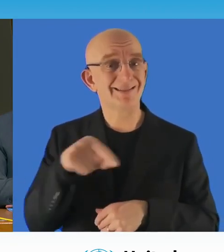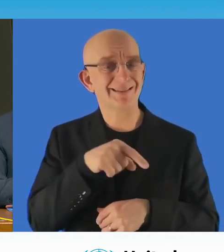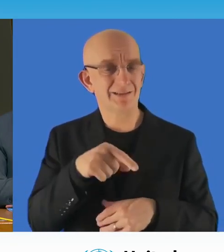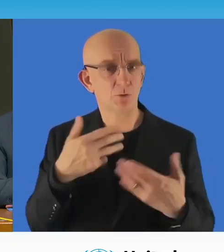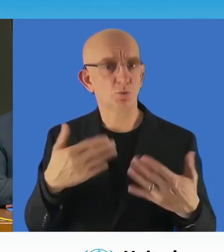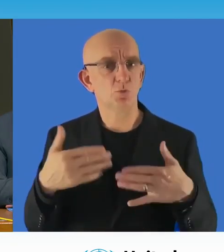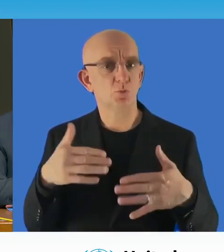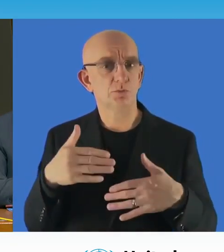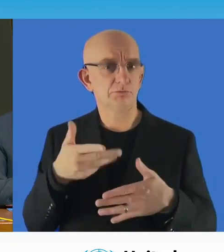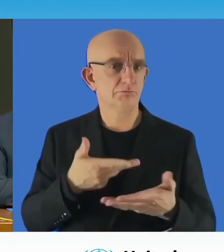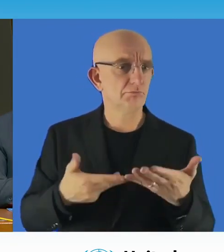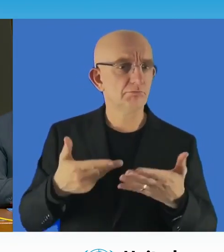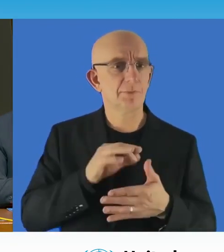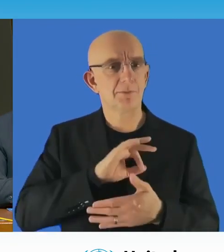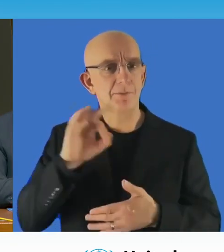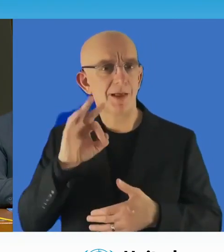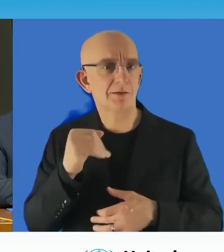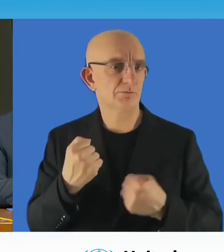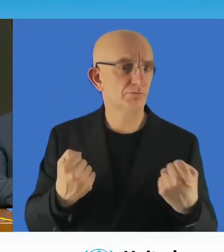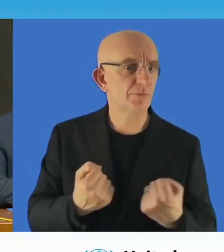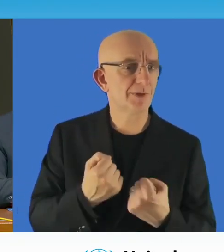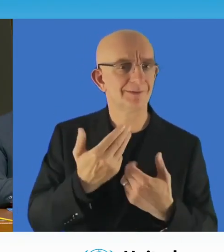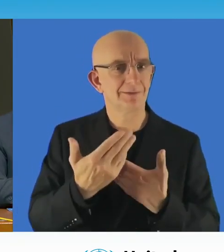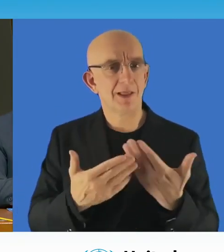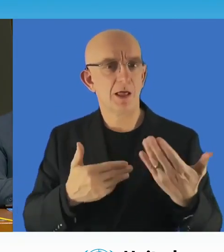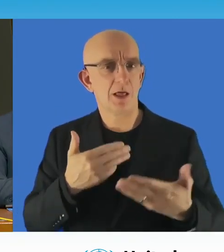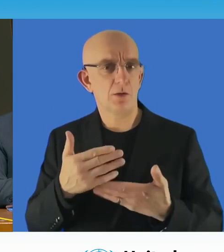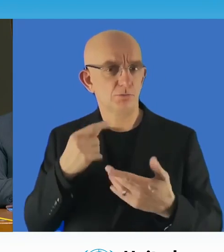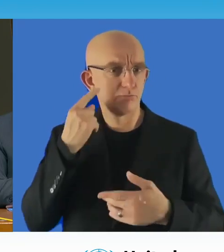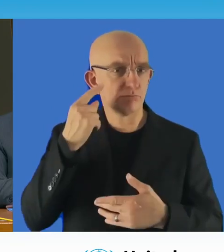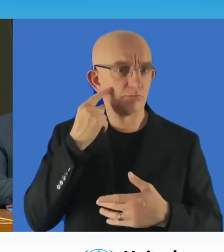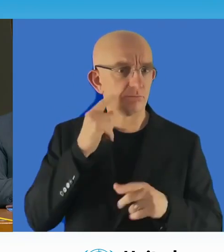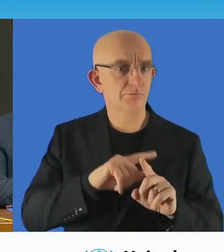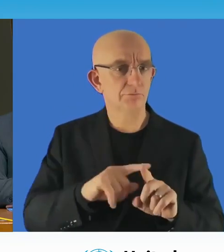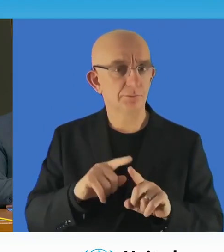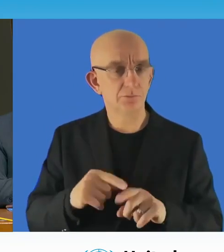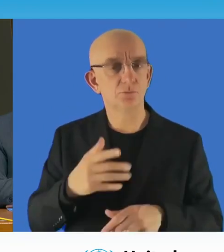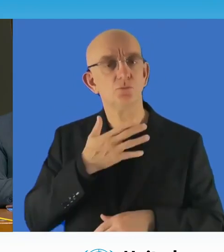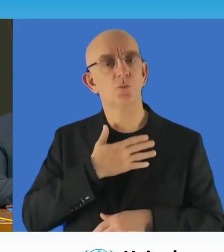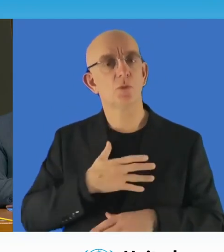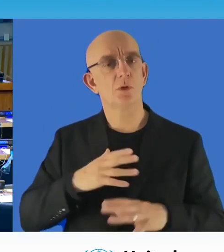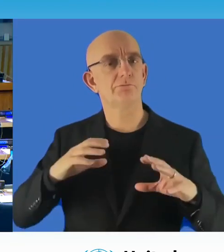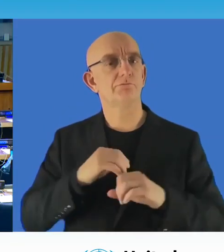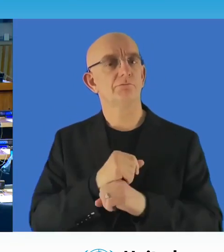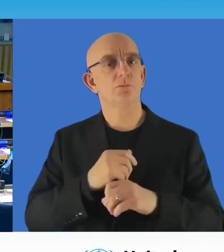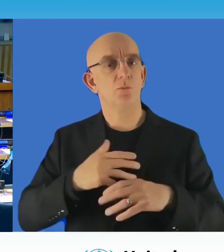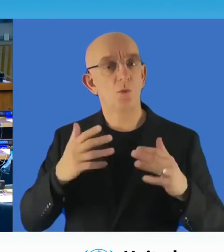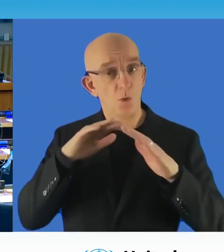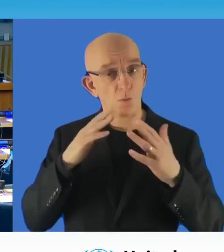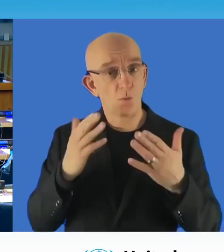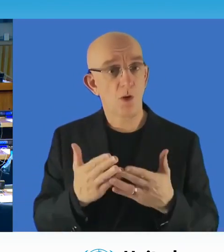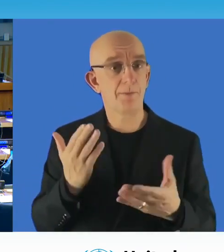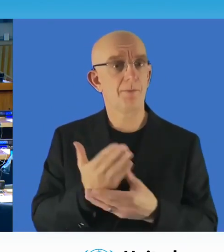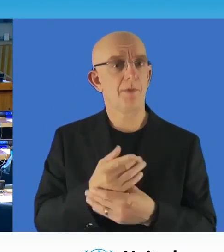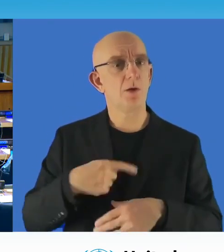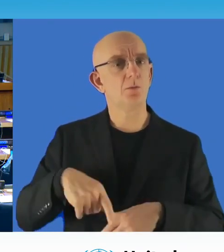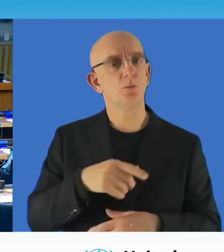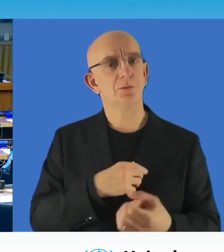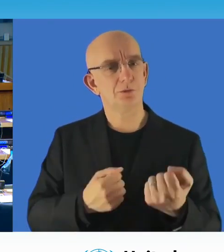committed to ensuring disability inclusion and the implementation of the crpd at National level thank